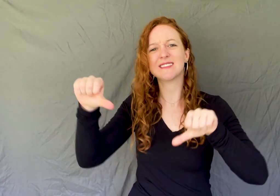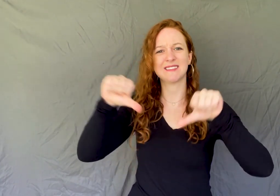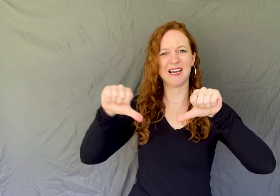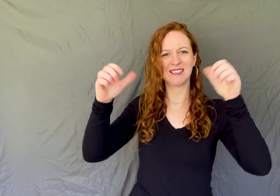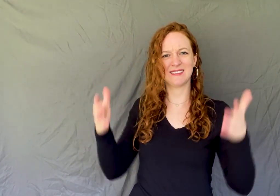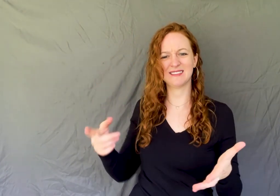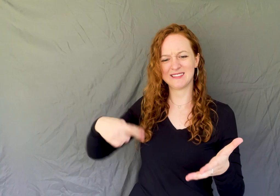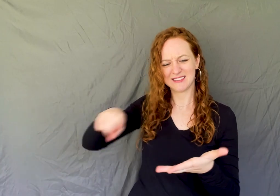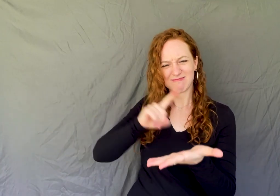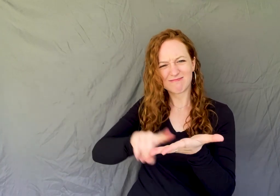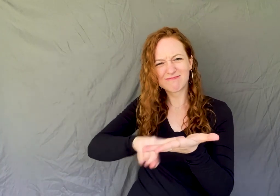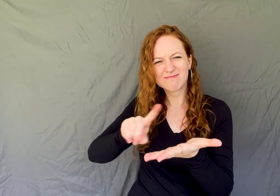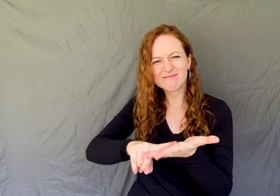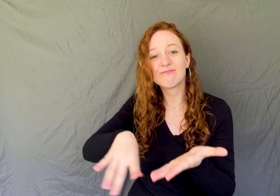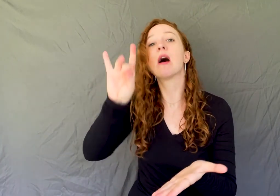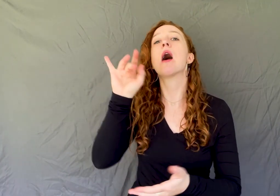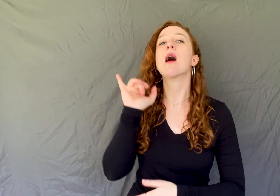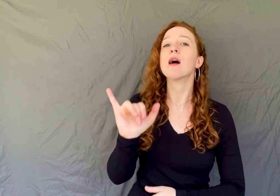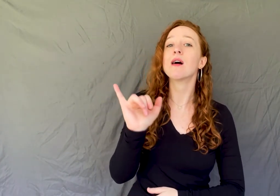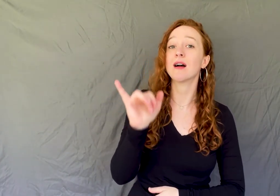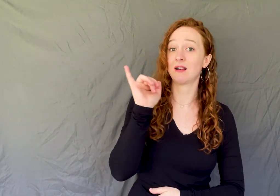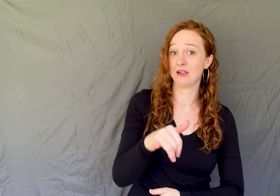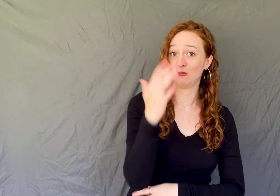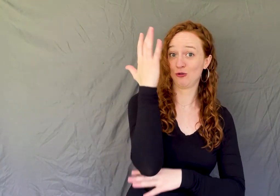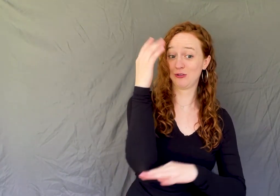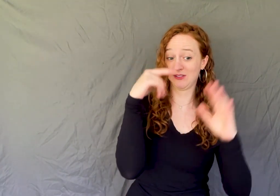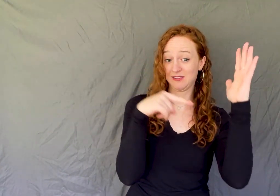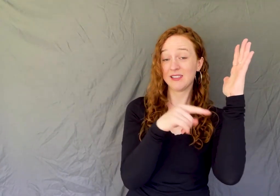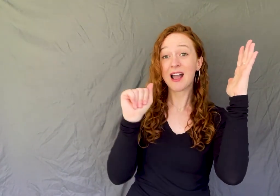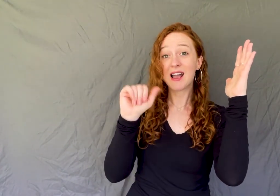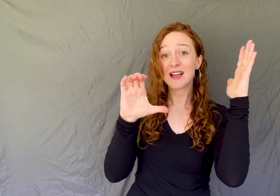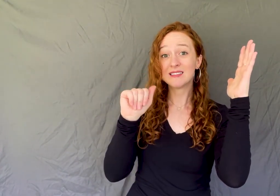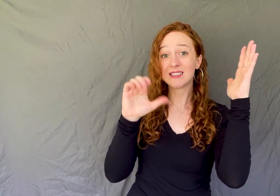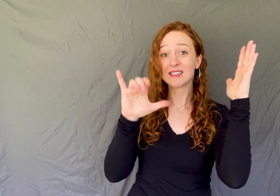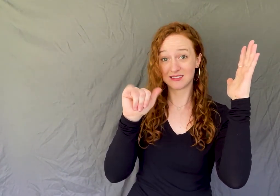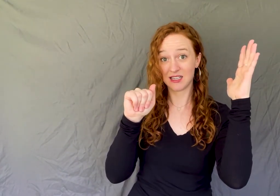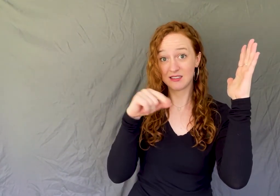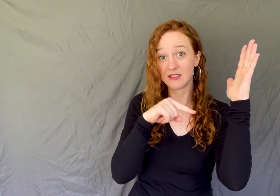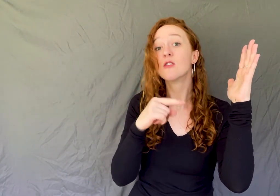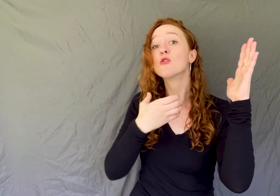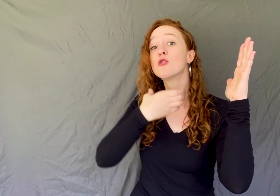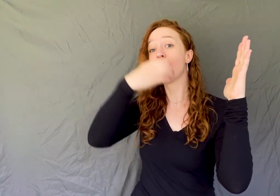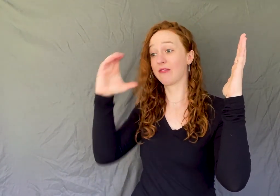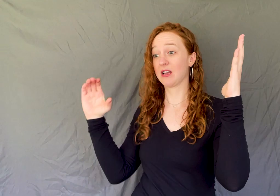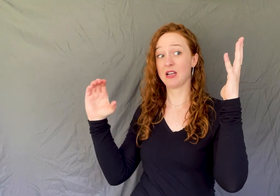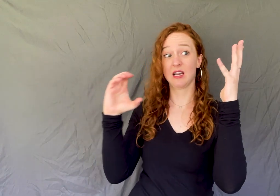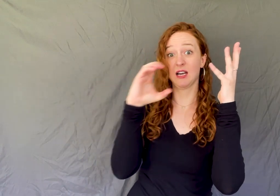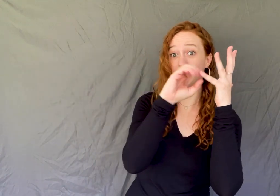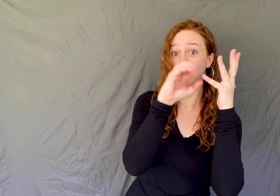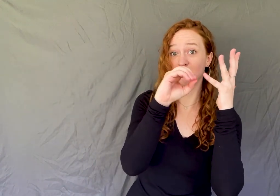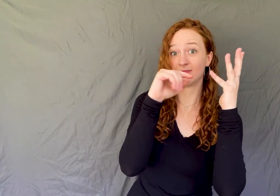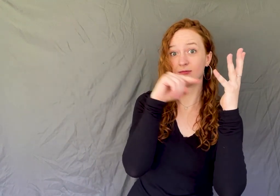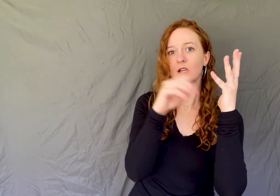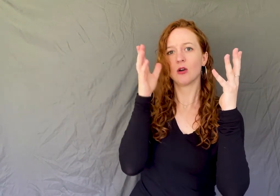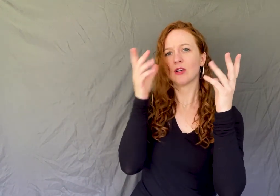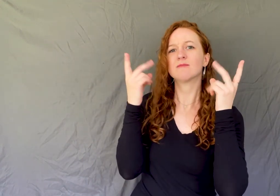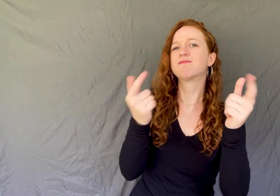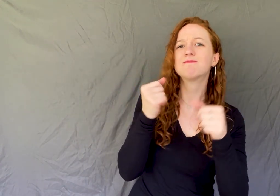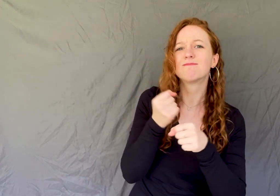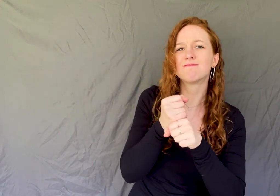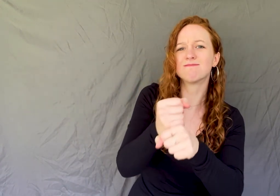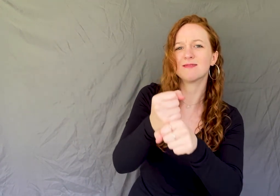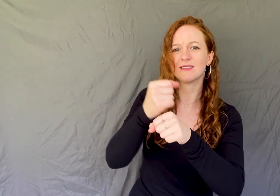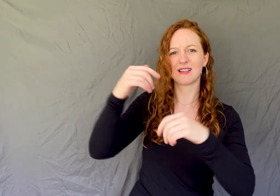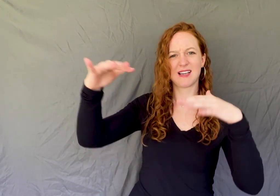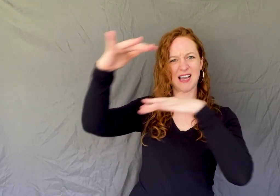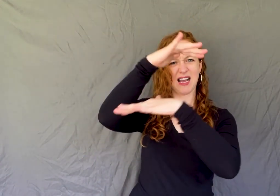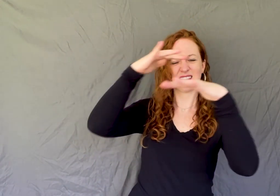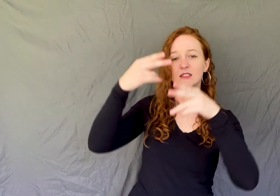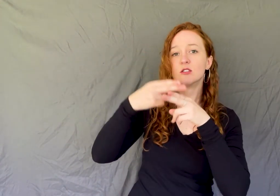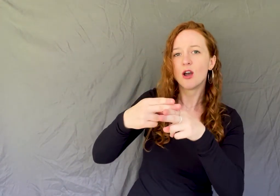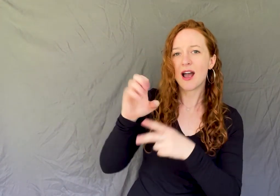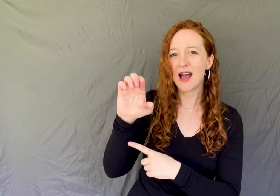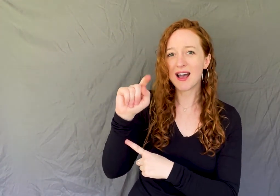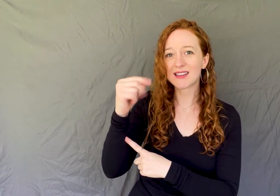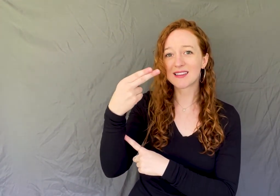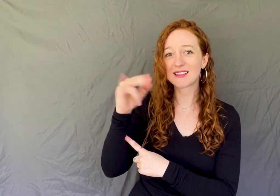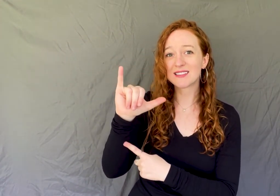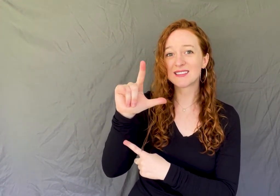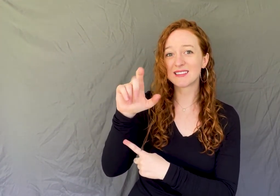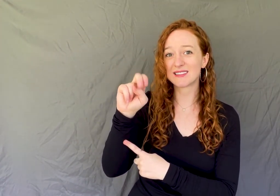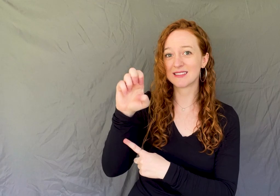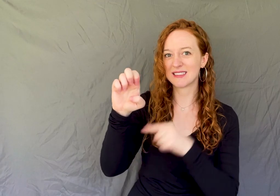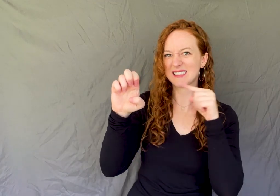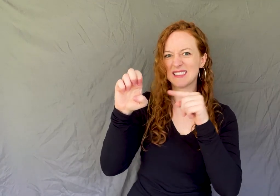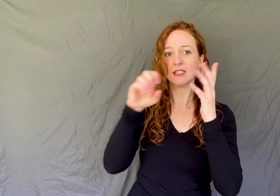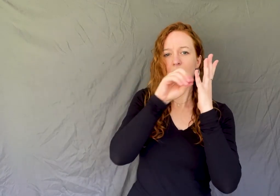The acacia trees that were being eaten gave off a warning gas (specifically, ethylene)